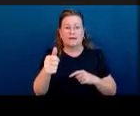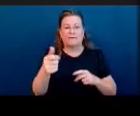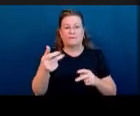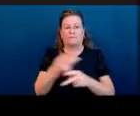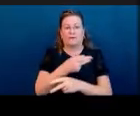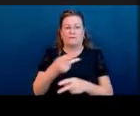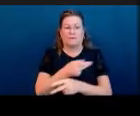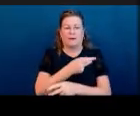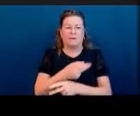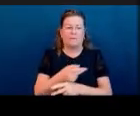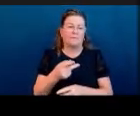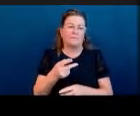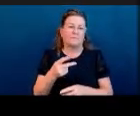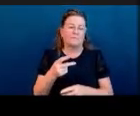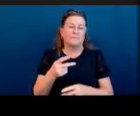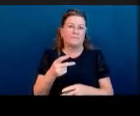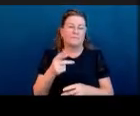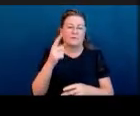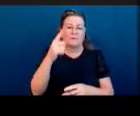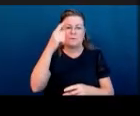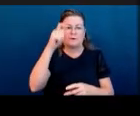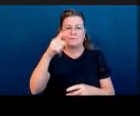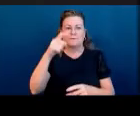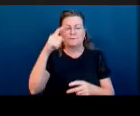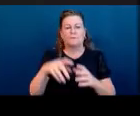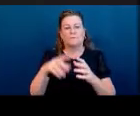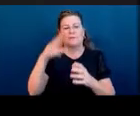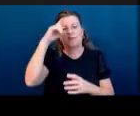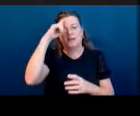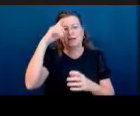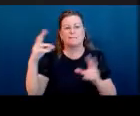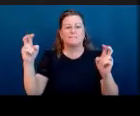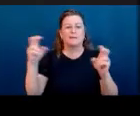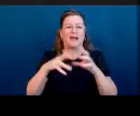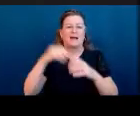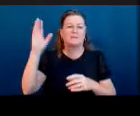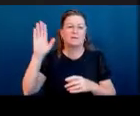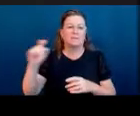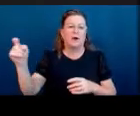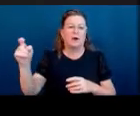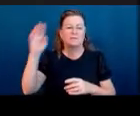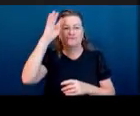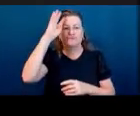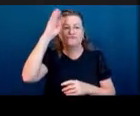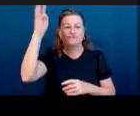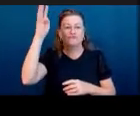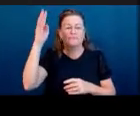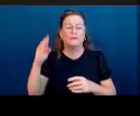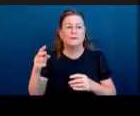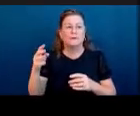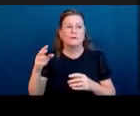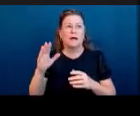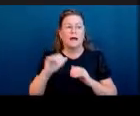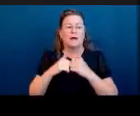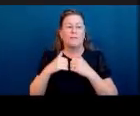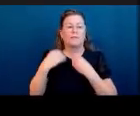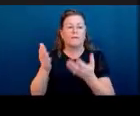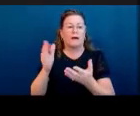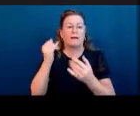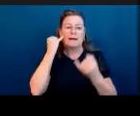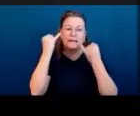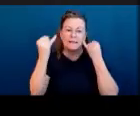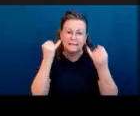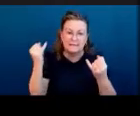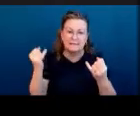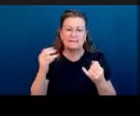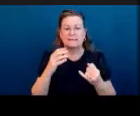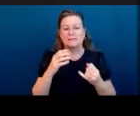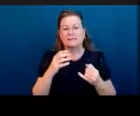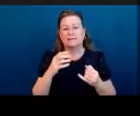truly thinks outside the box to provide that those ideas and the